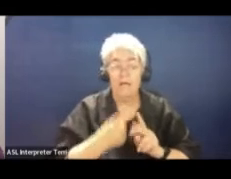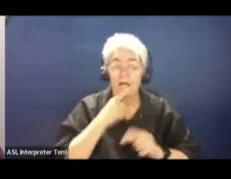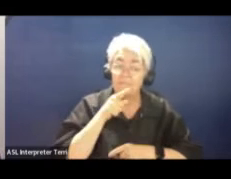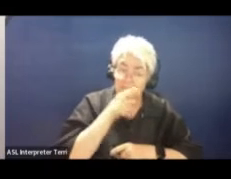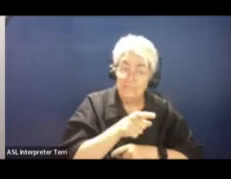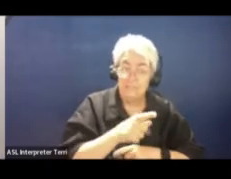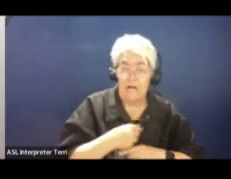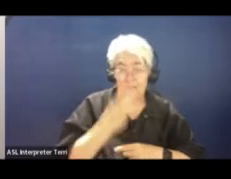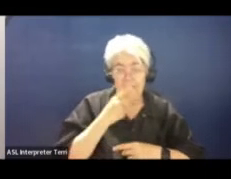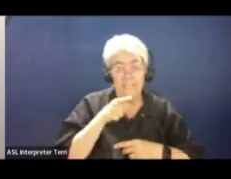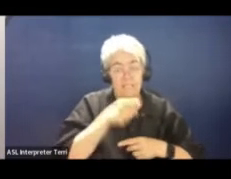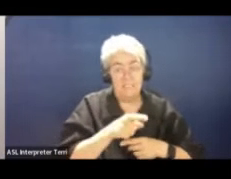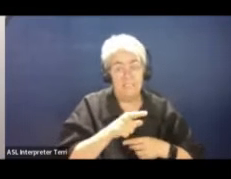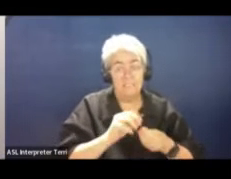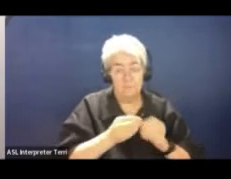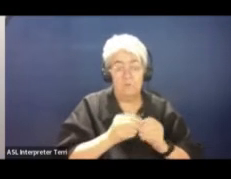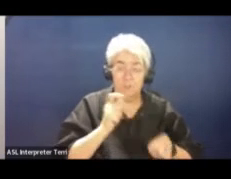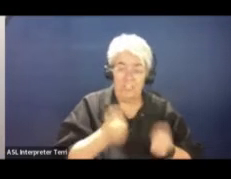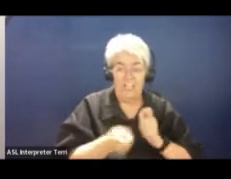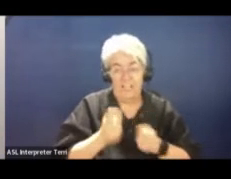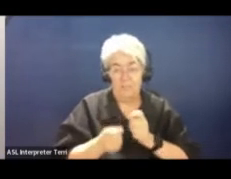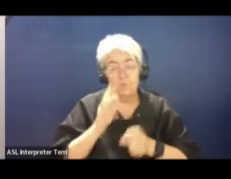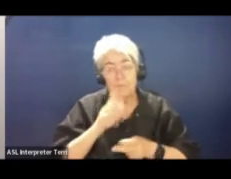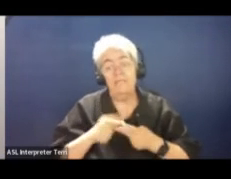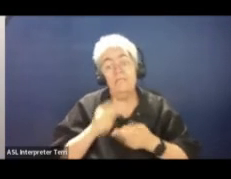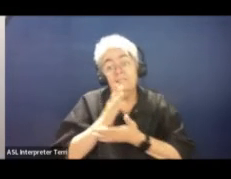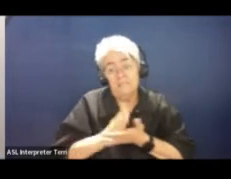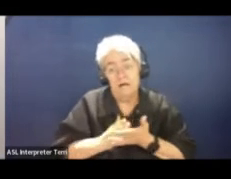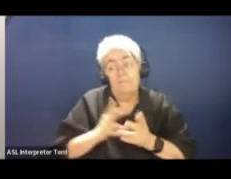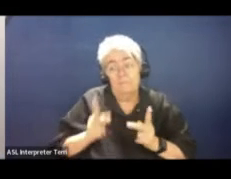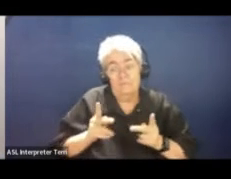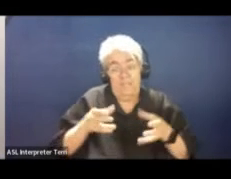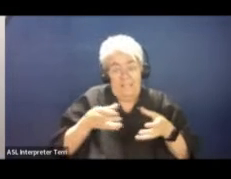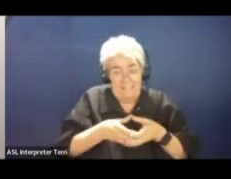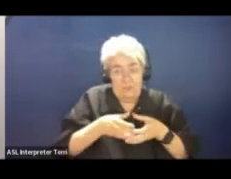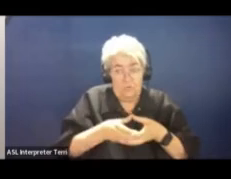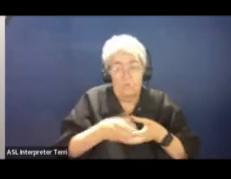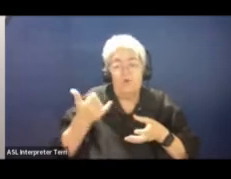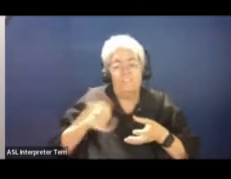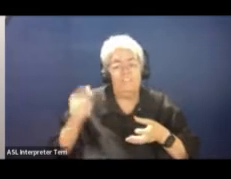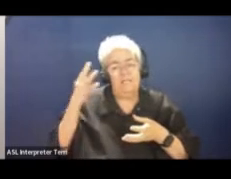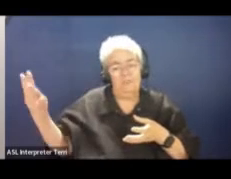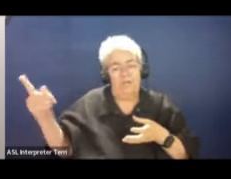to see it change for the next few months because I do have some survivors in this cohort who are still incarcerated and looking to get released and